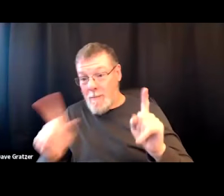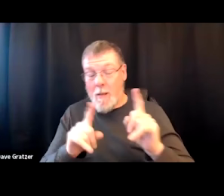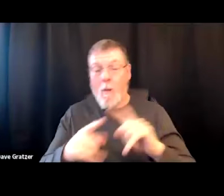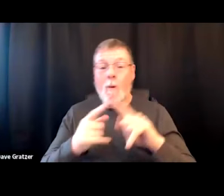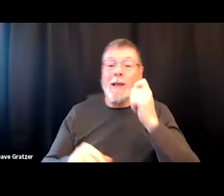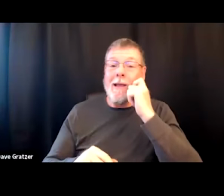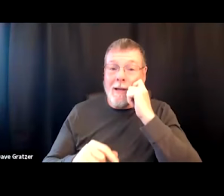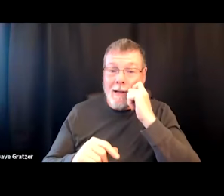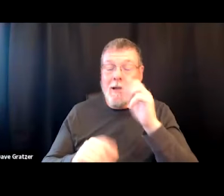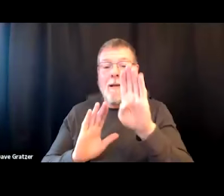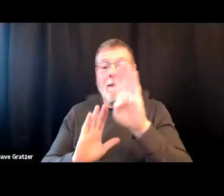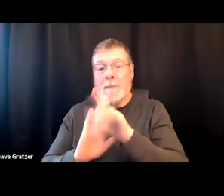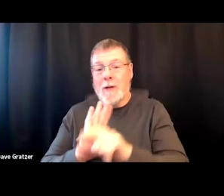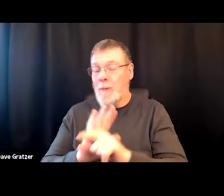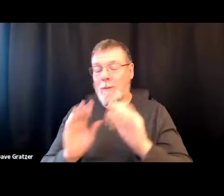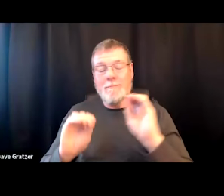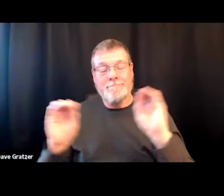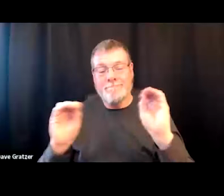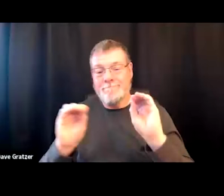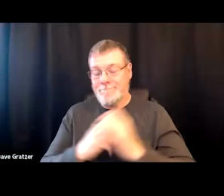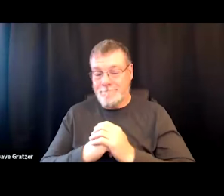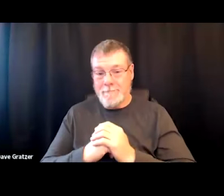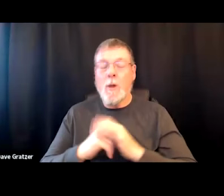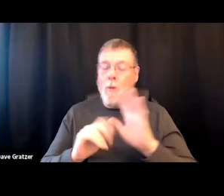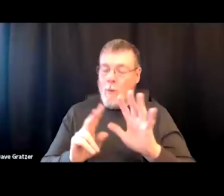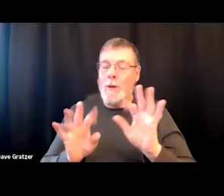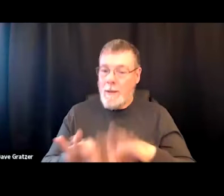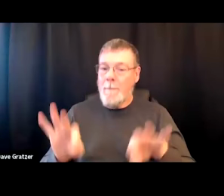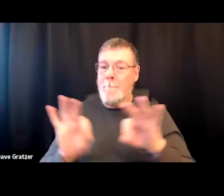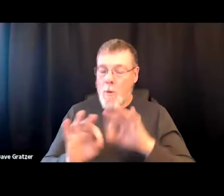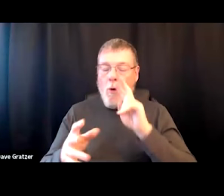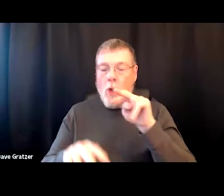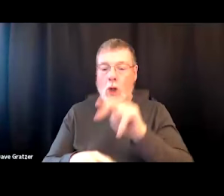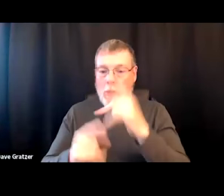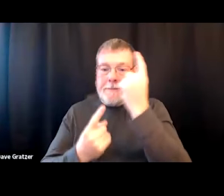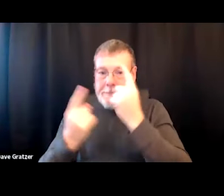and racial background of individuals. So very important to look at these considerations.